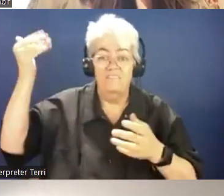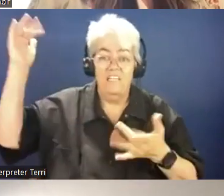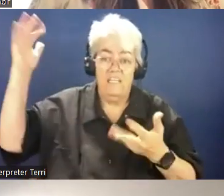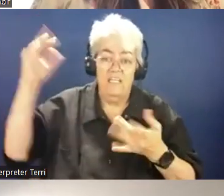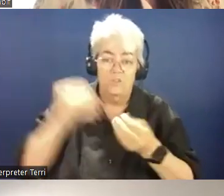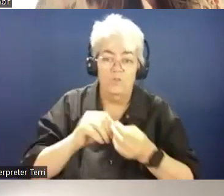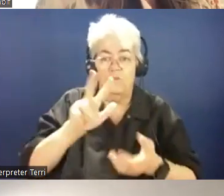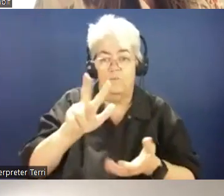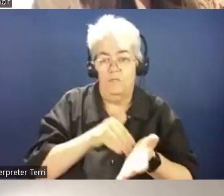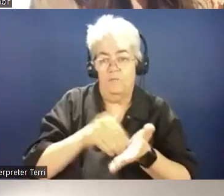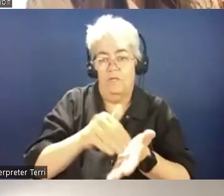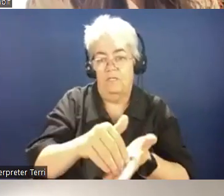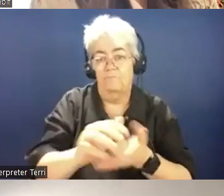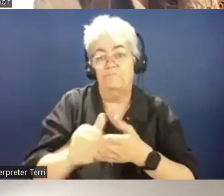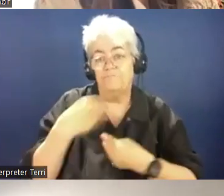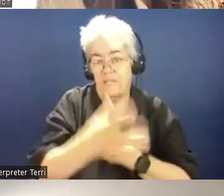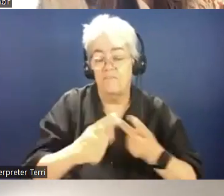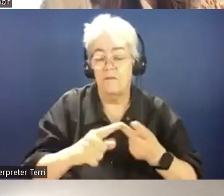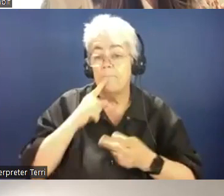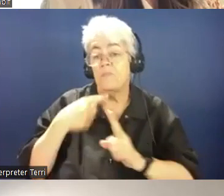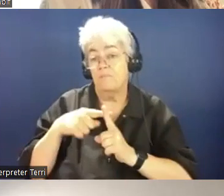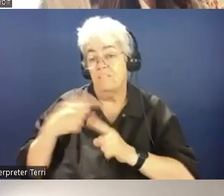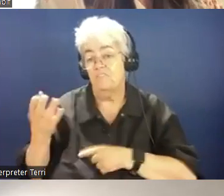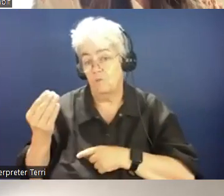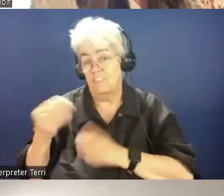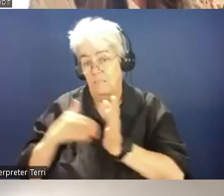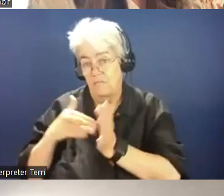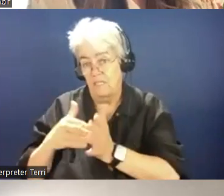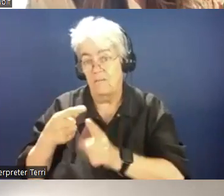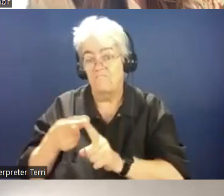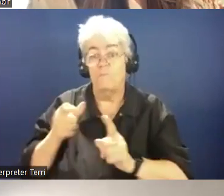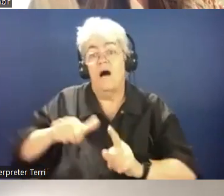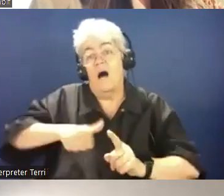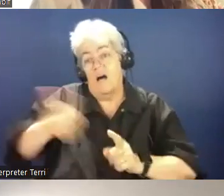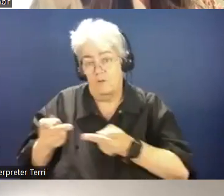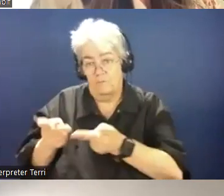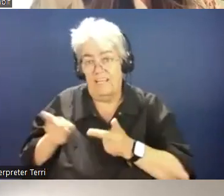There was an additional $14 million that went through other pots, through the long bill.